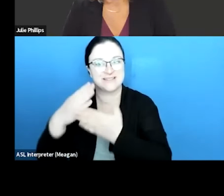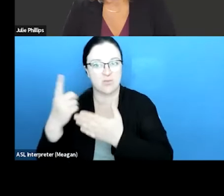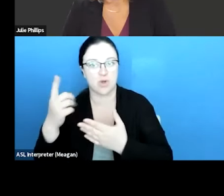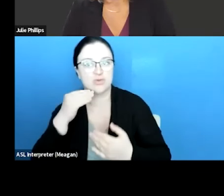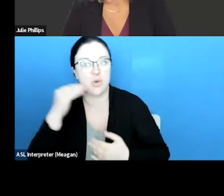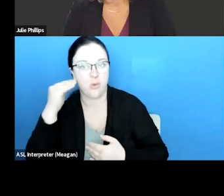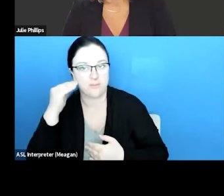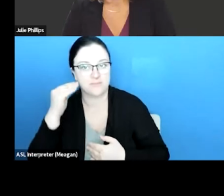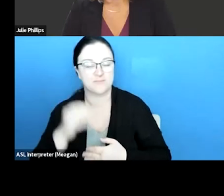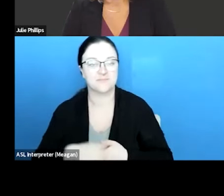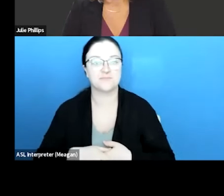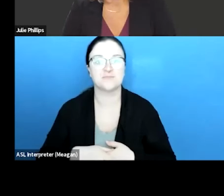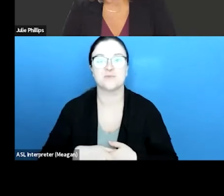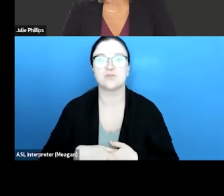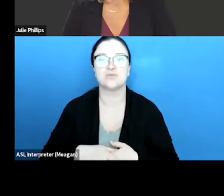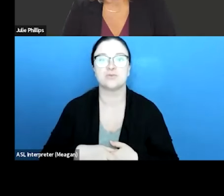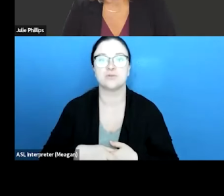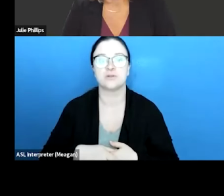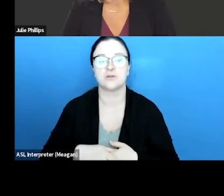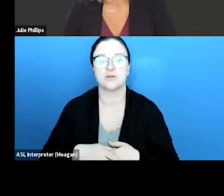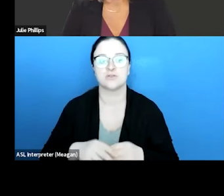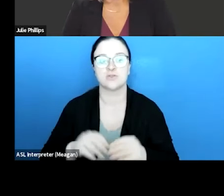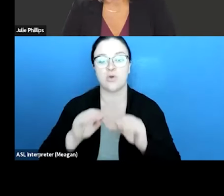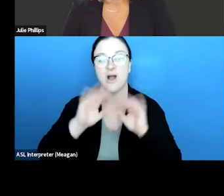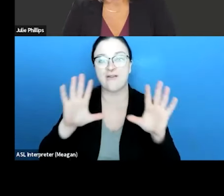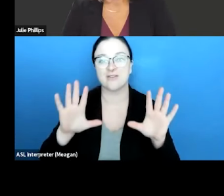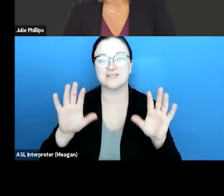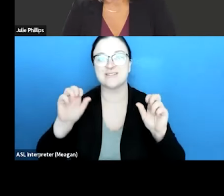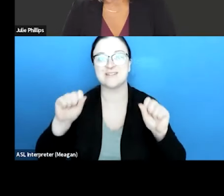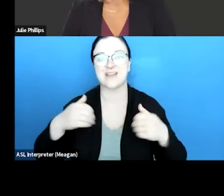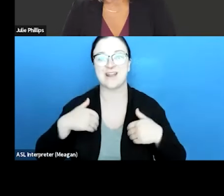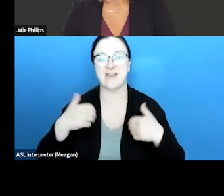So, there can obviously be challenges in a person's home